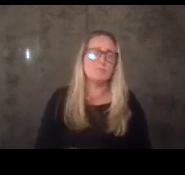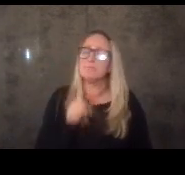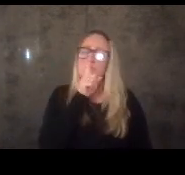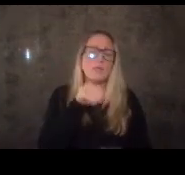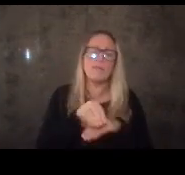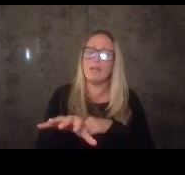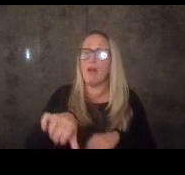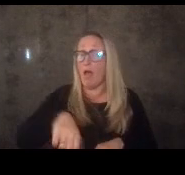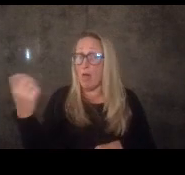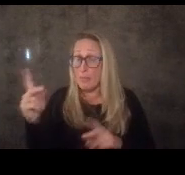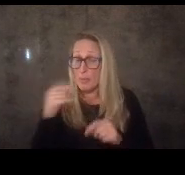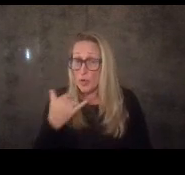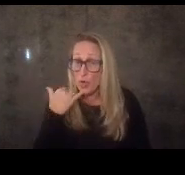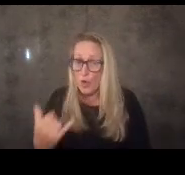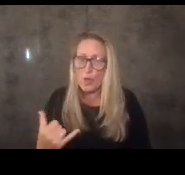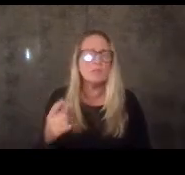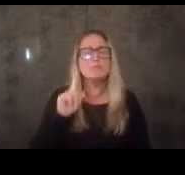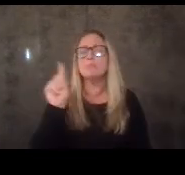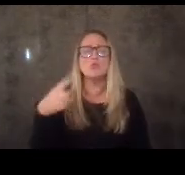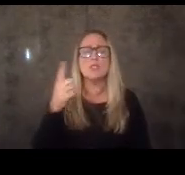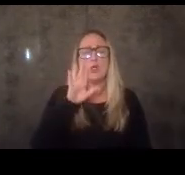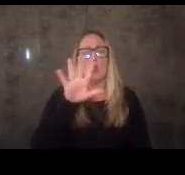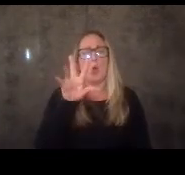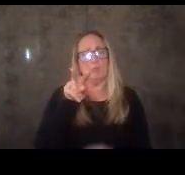This is just your view that would be affected.